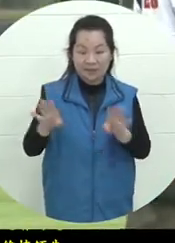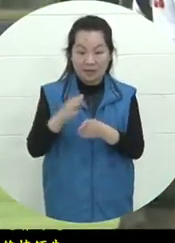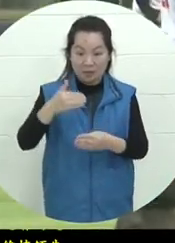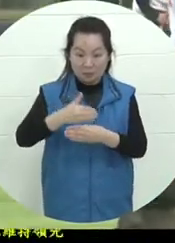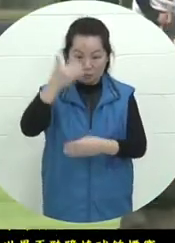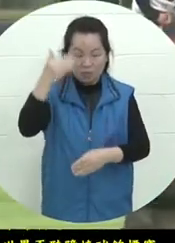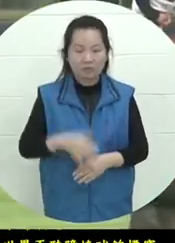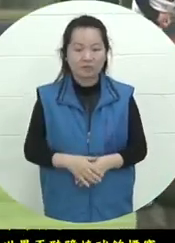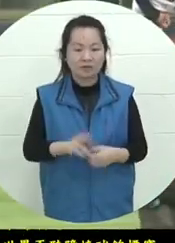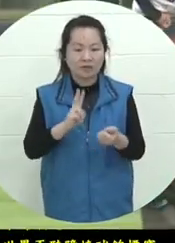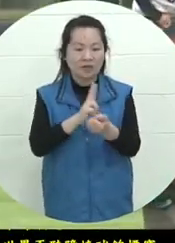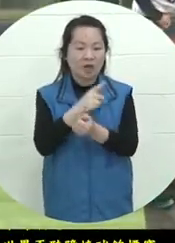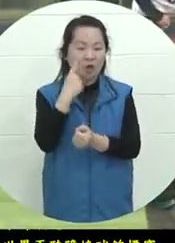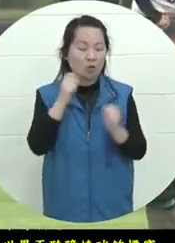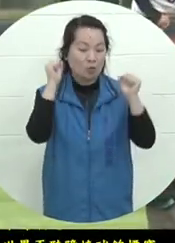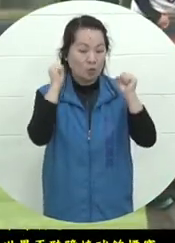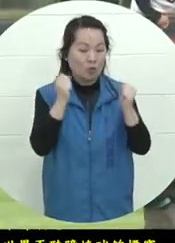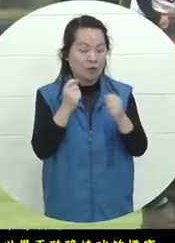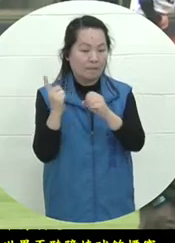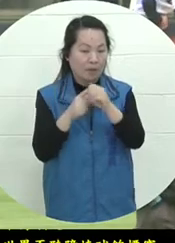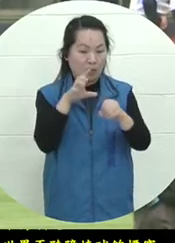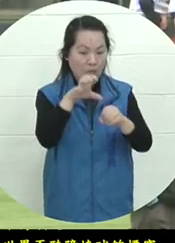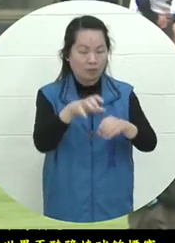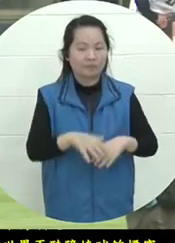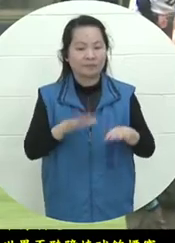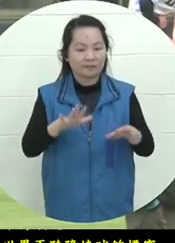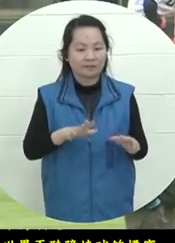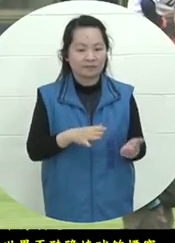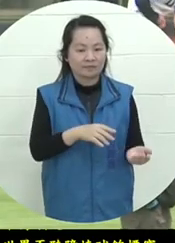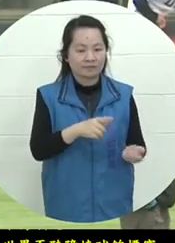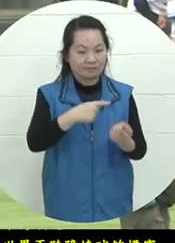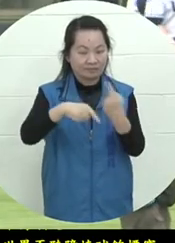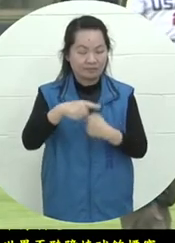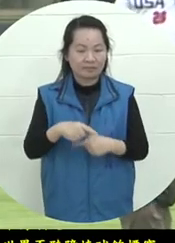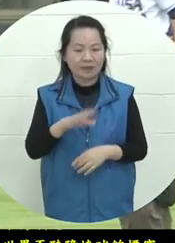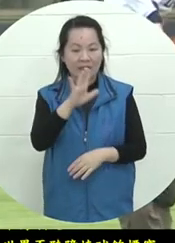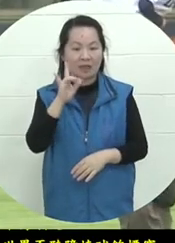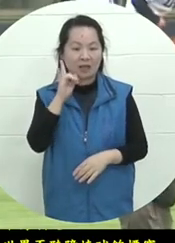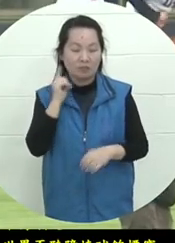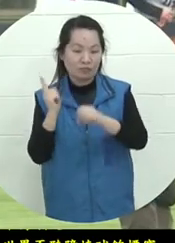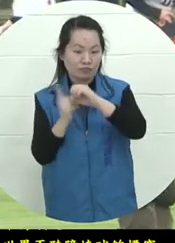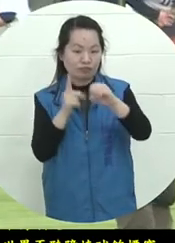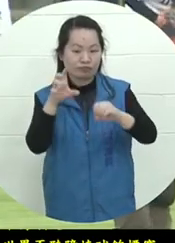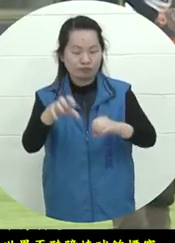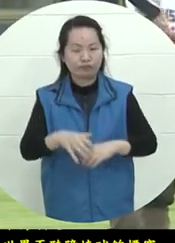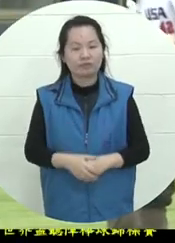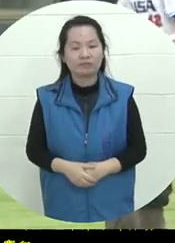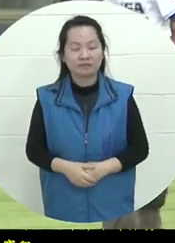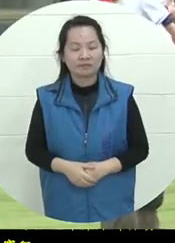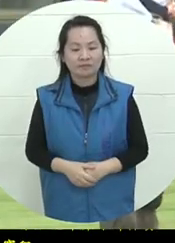after the opening two days ago. The ceremony will be held at Taipei Tianmu Baseball Stadium. On the third and fourth days,